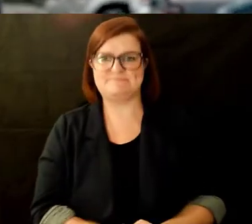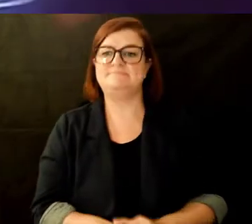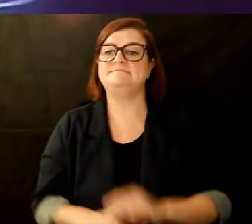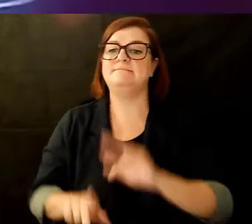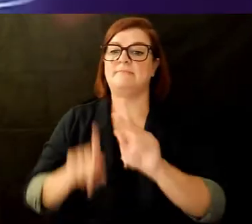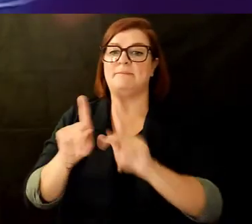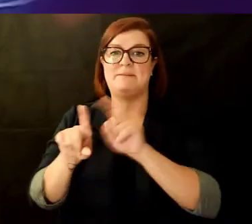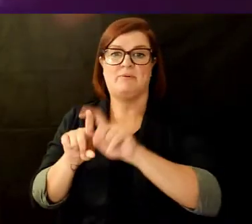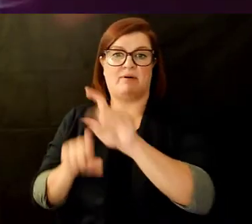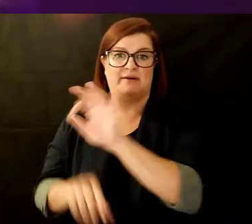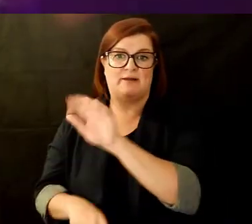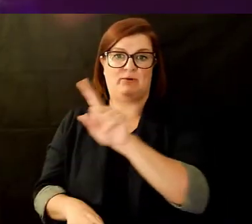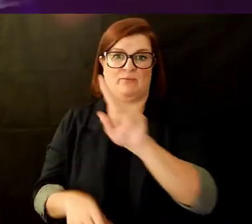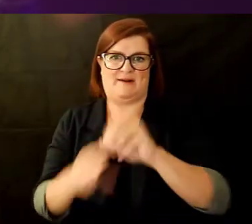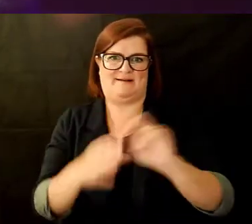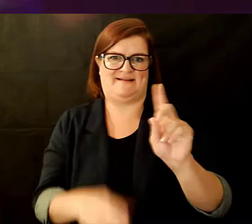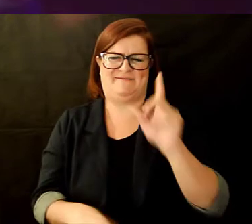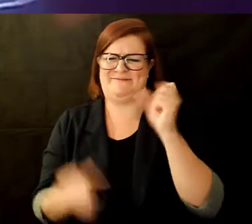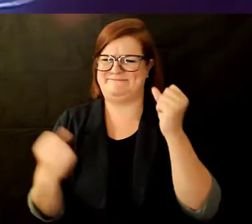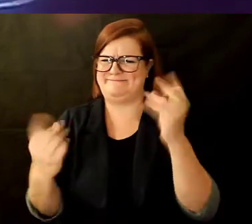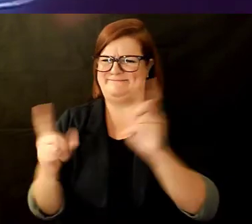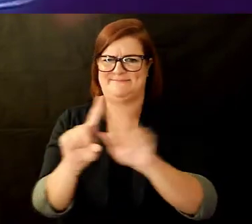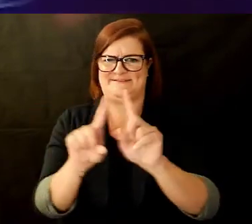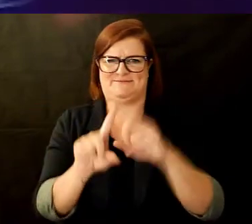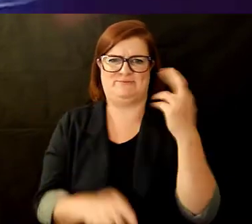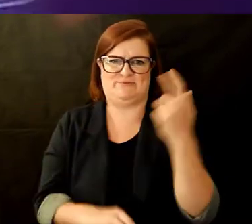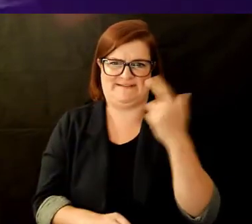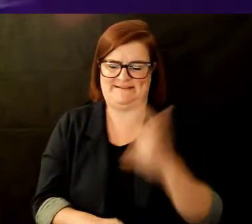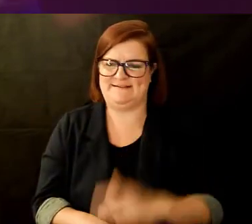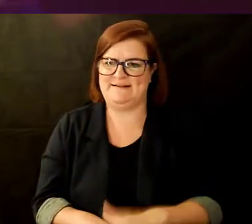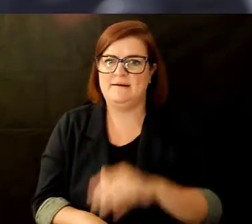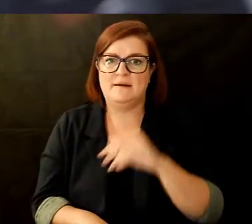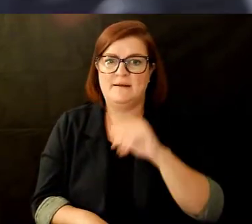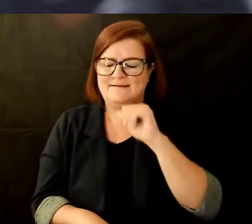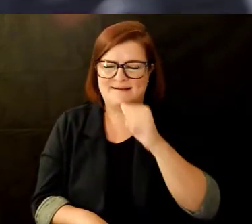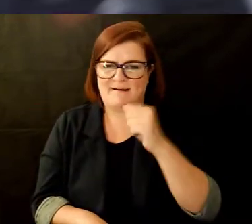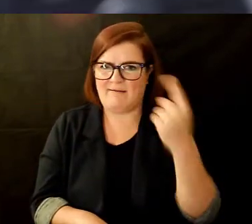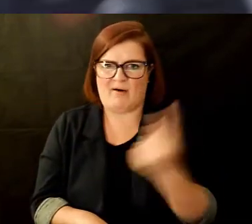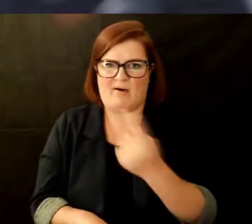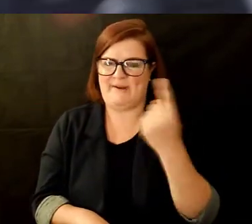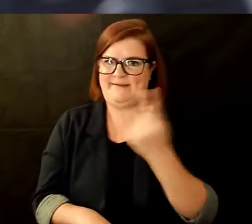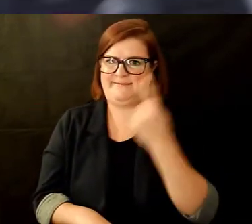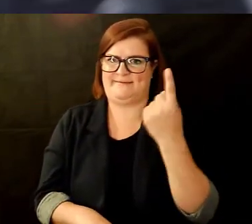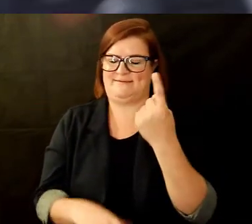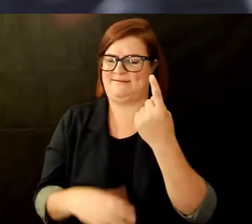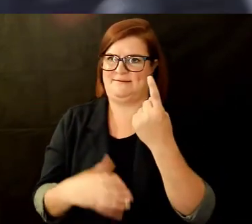People call 911 in Denver for an array of different reasons. It's not always something that involves